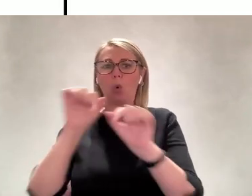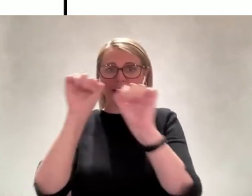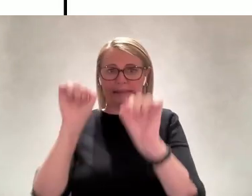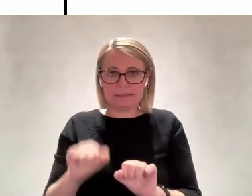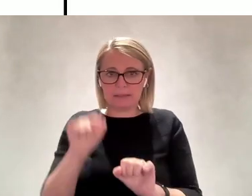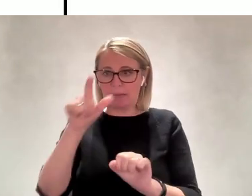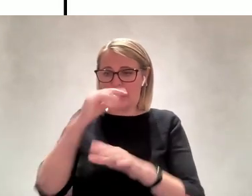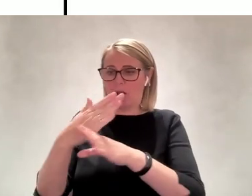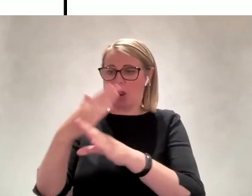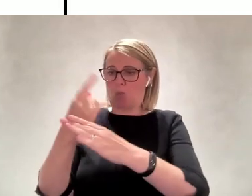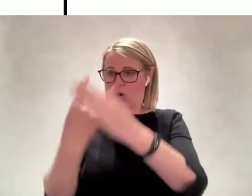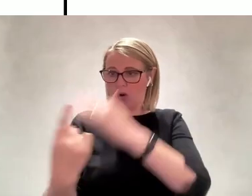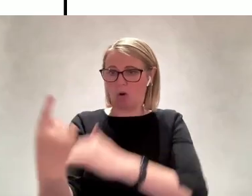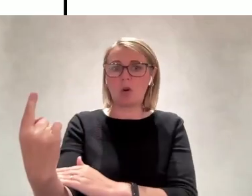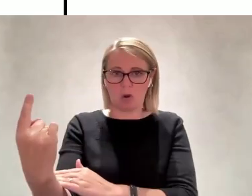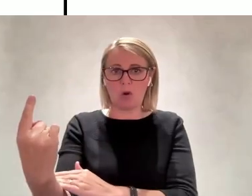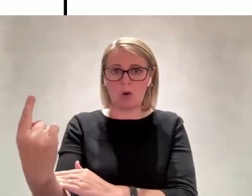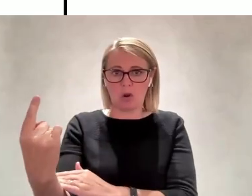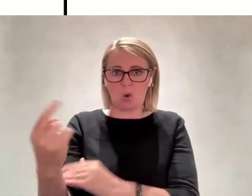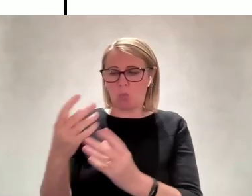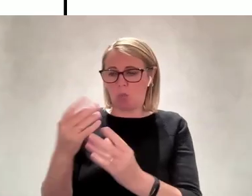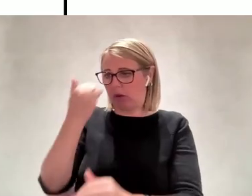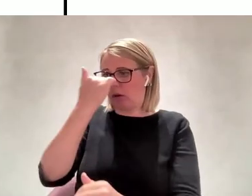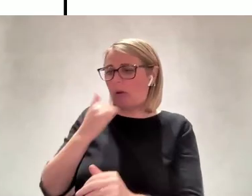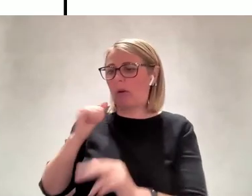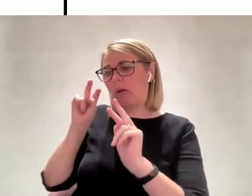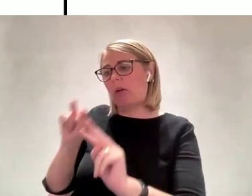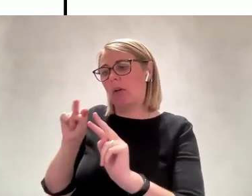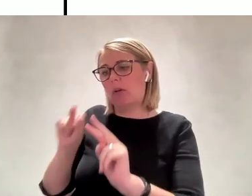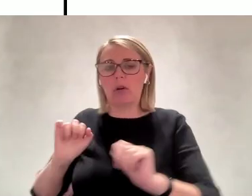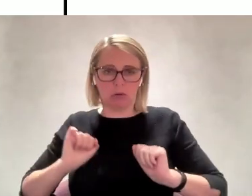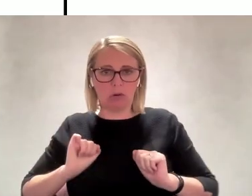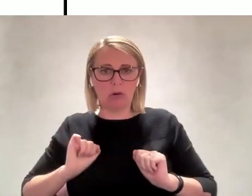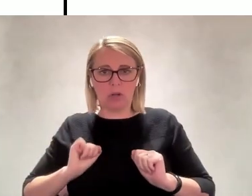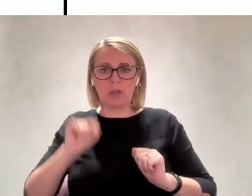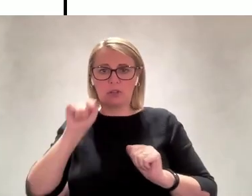that can operate independently or with minimal supervision to